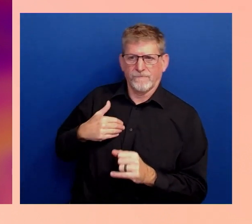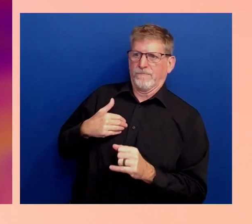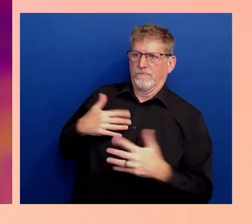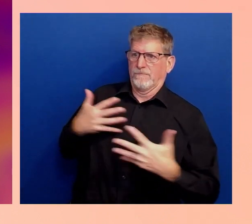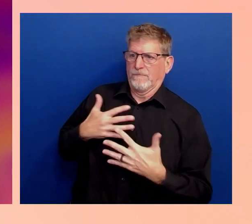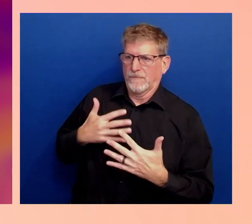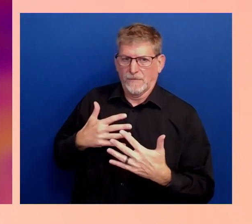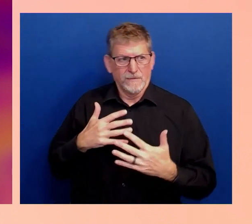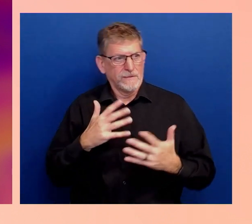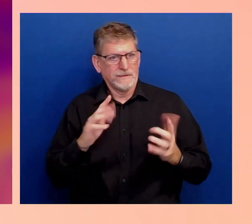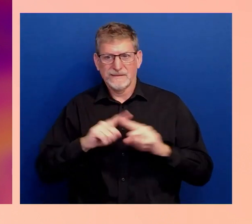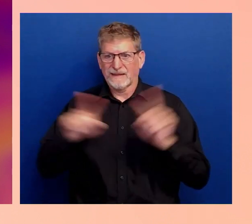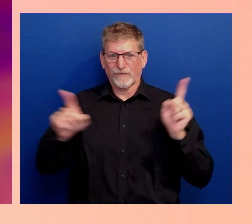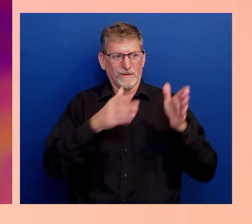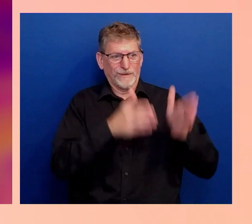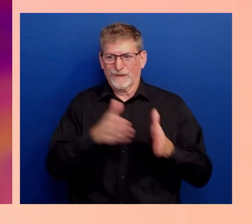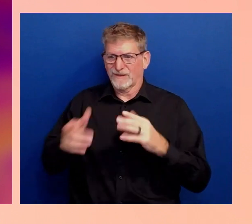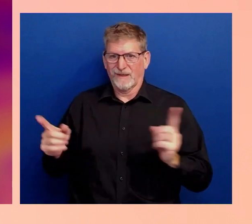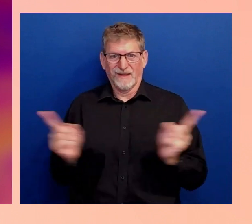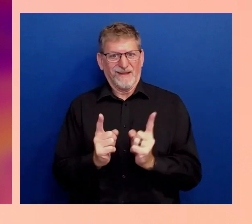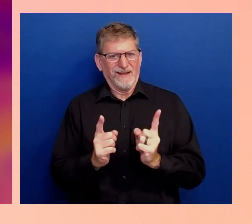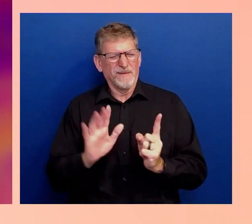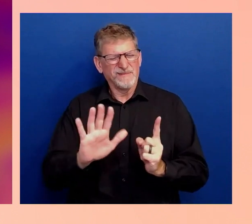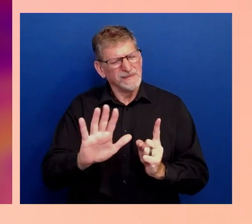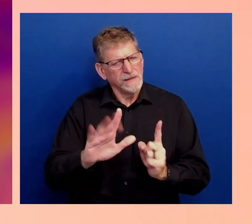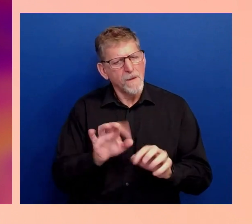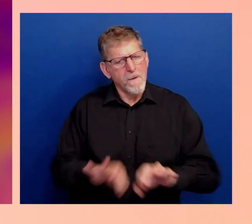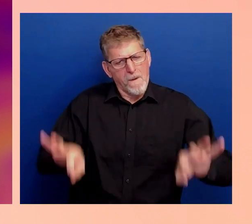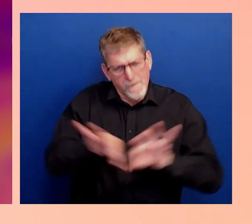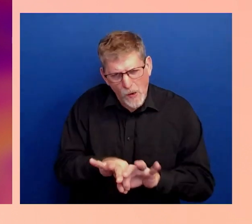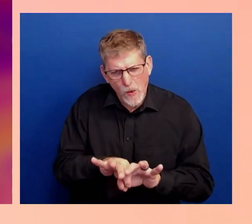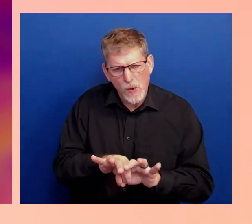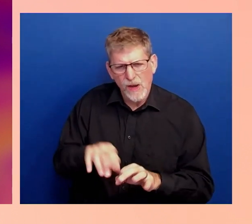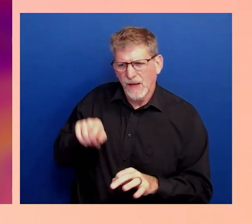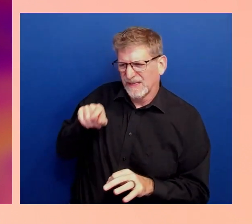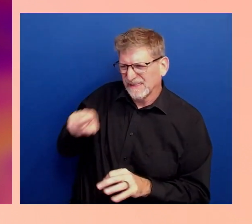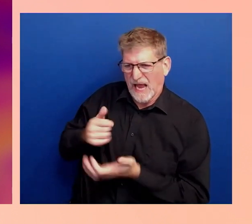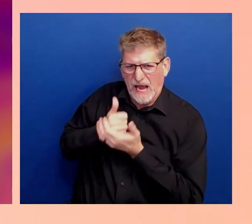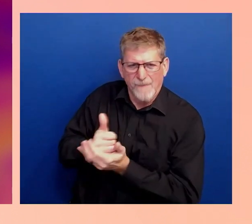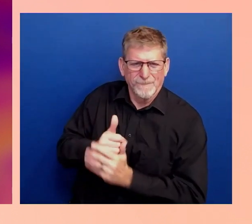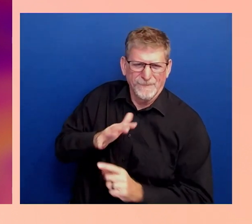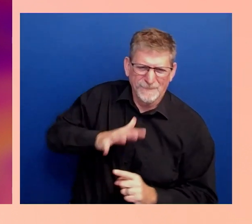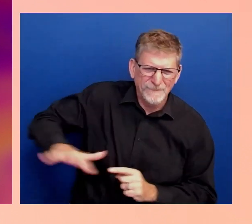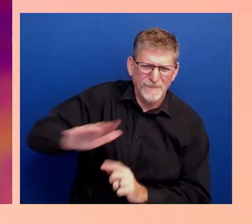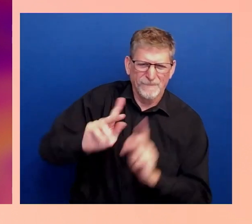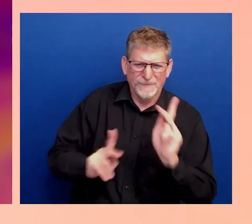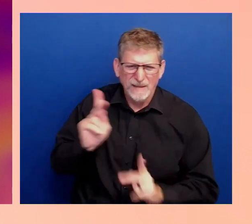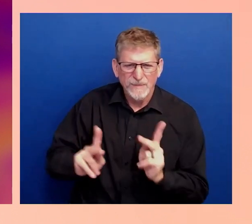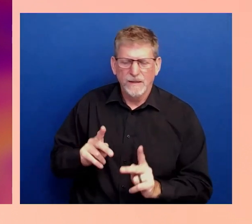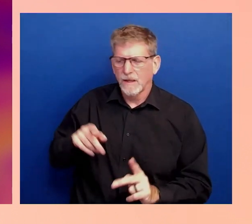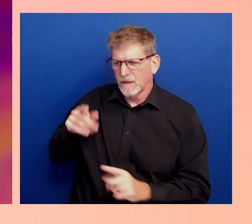is help them to see people as peers and colleagues that they might not have thought about before.